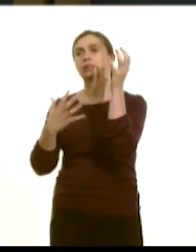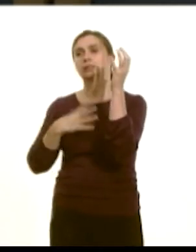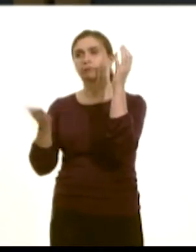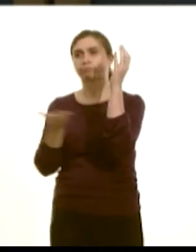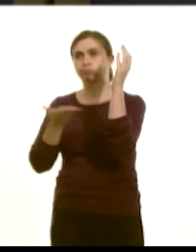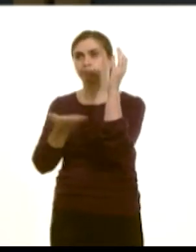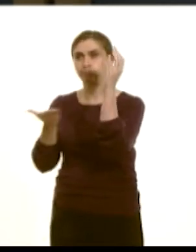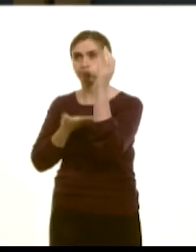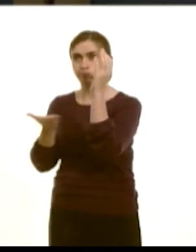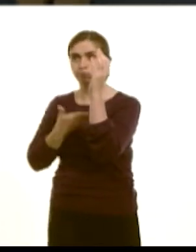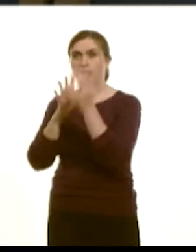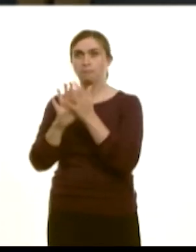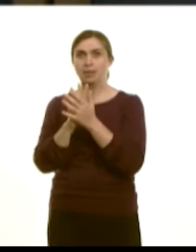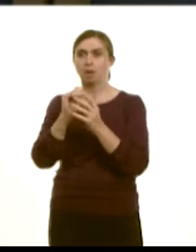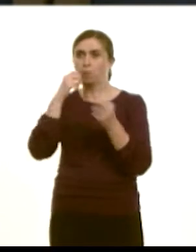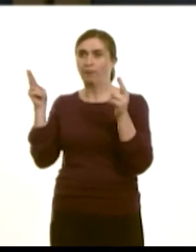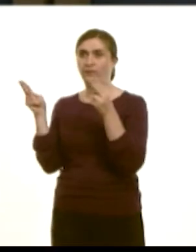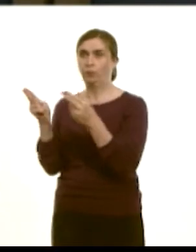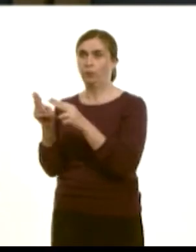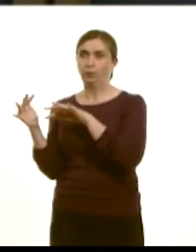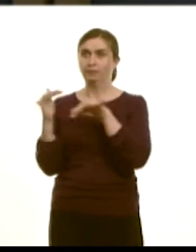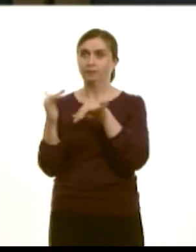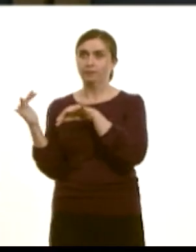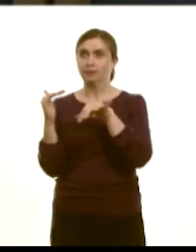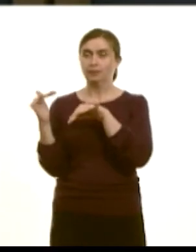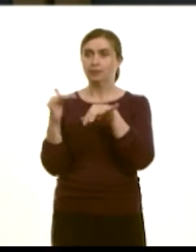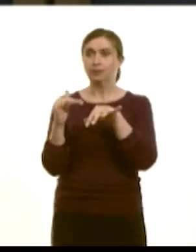Will the First Minister join me in publicising the fact that the bike and walking trails,